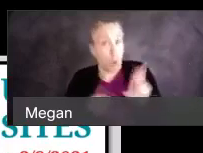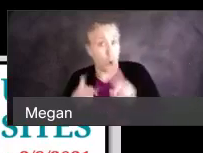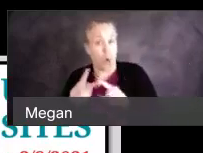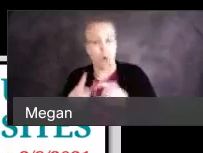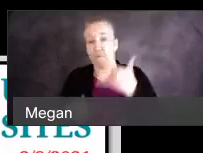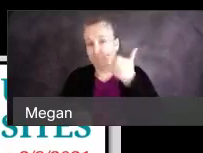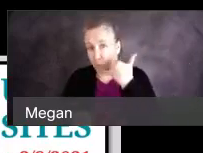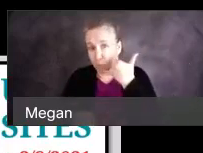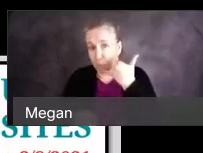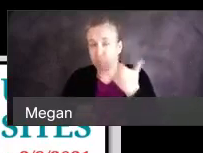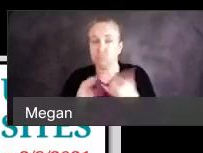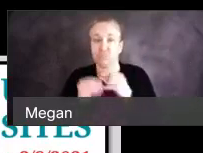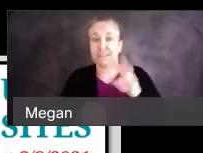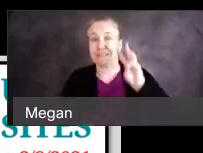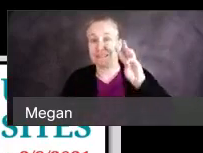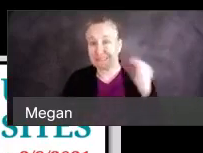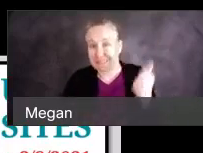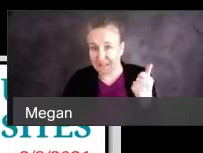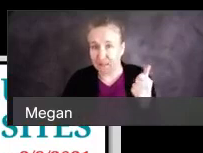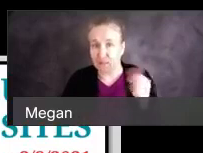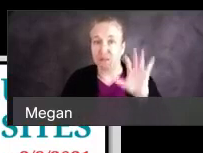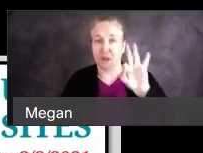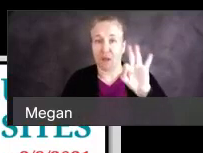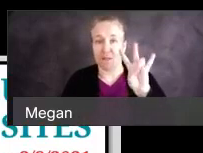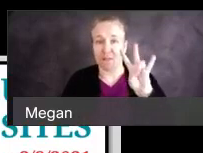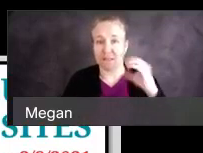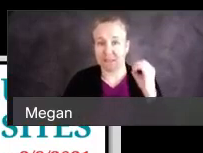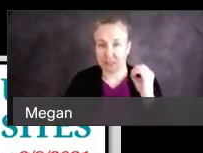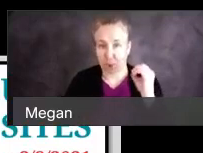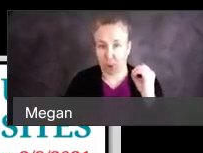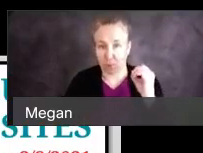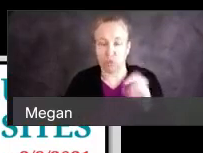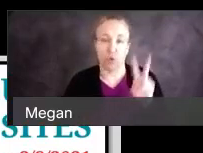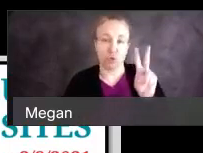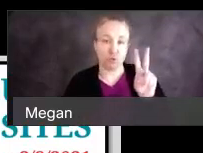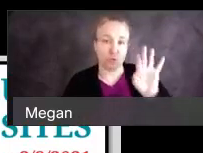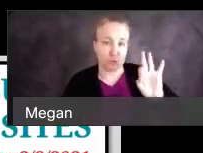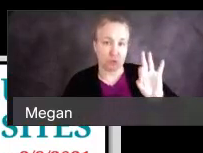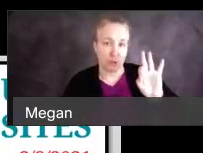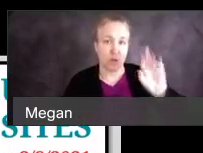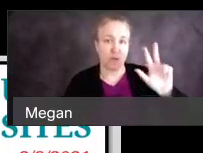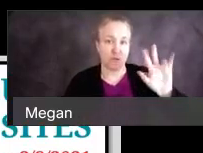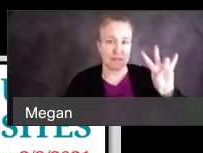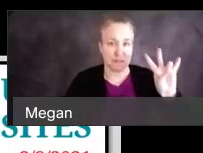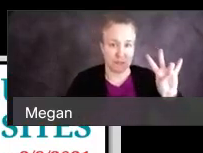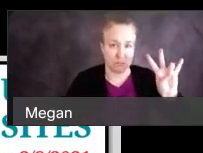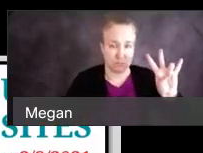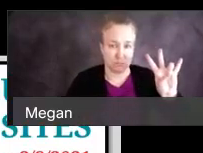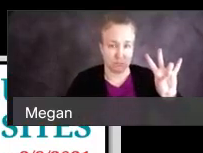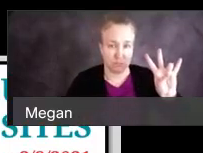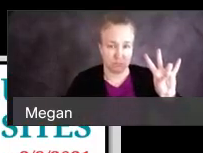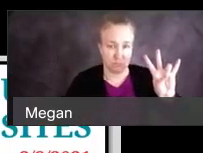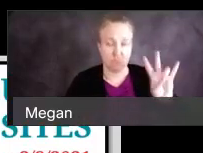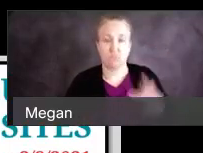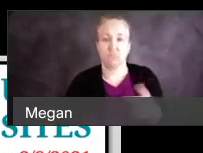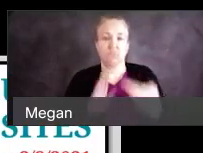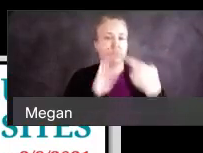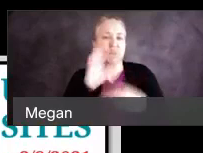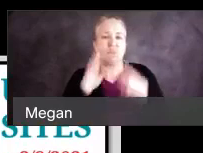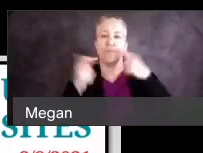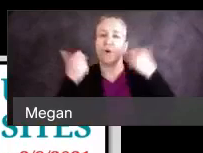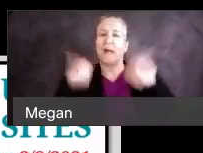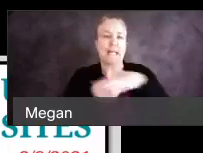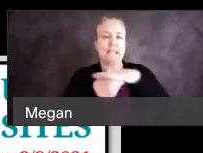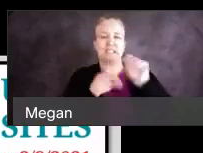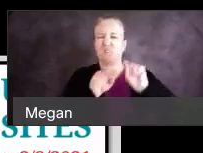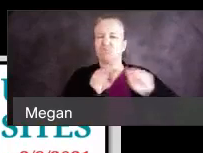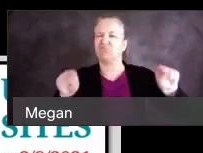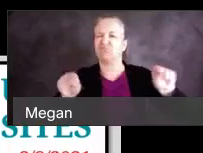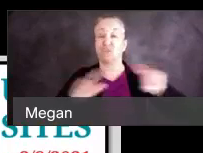(610) 970-2937. You can register for any of our sites beginning at 8:30 in the